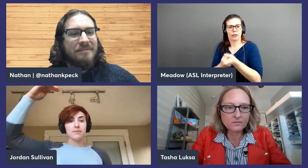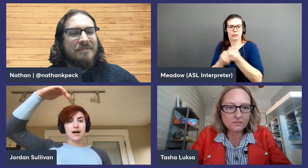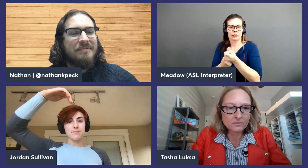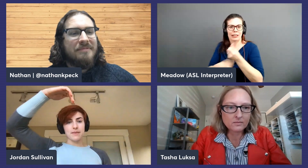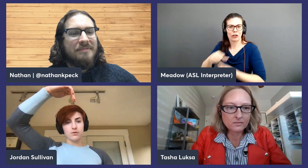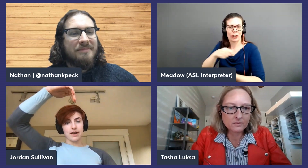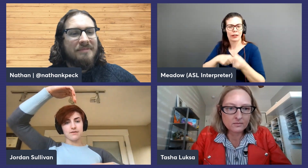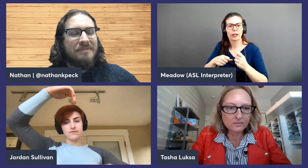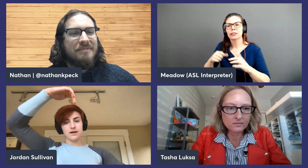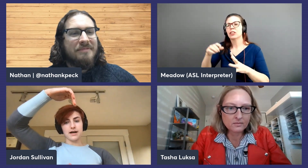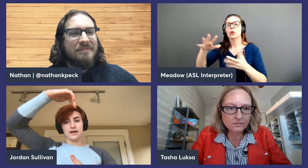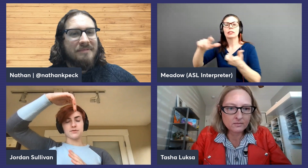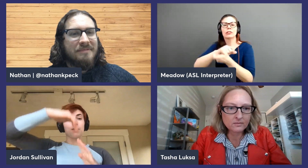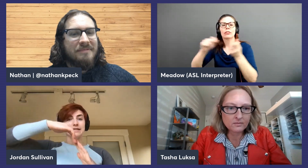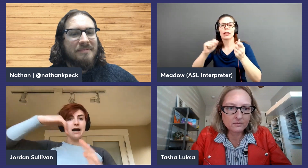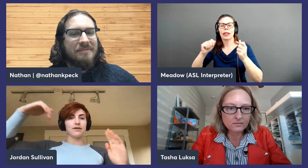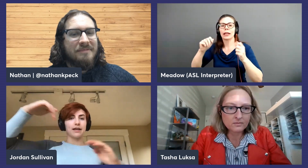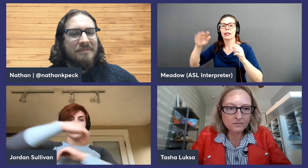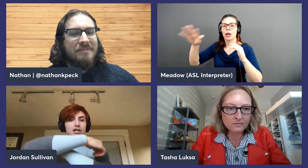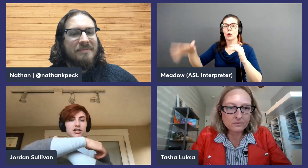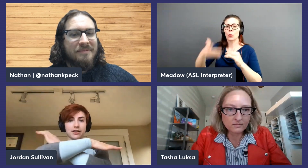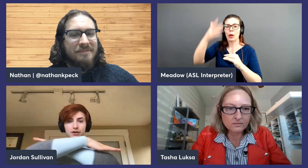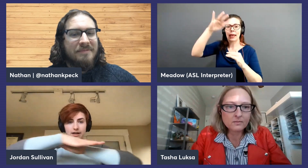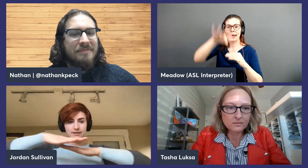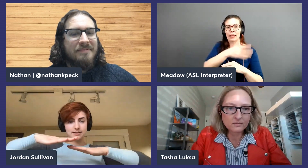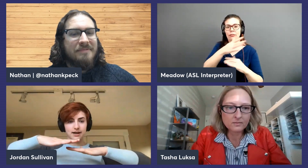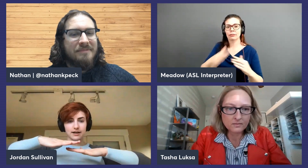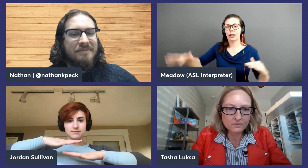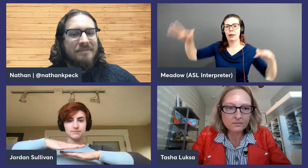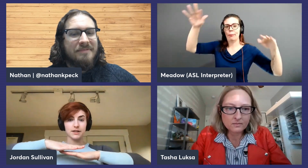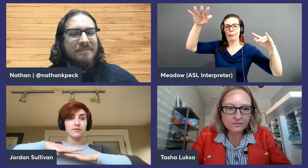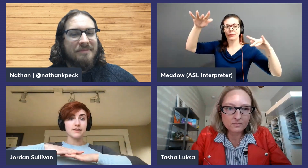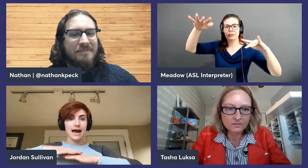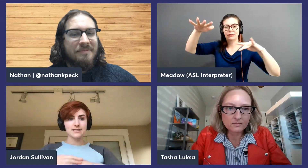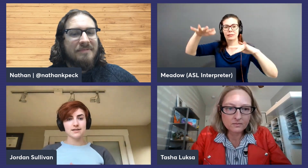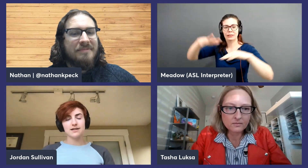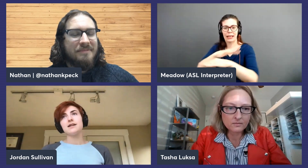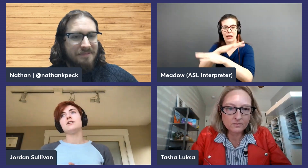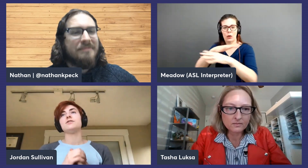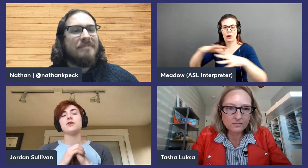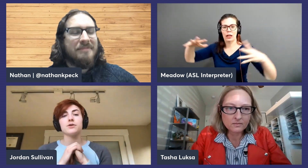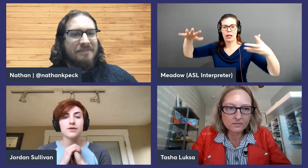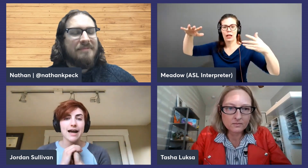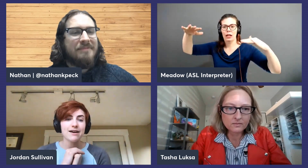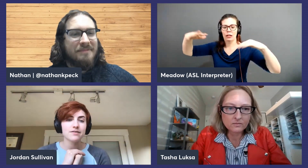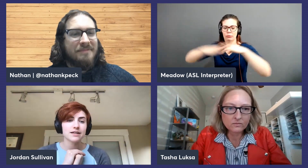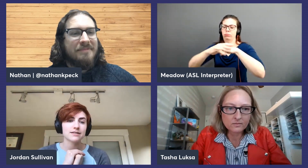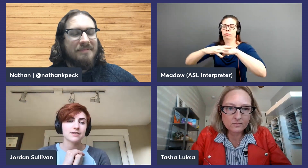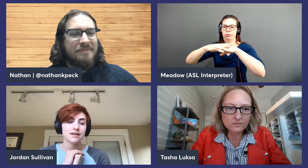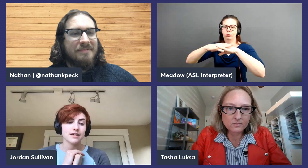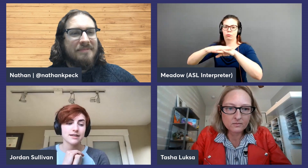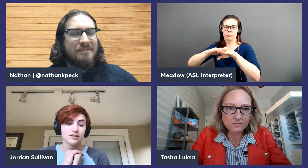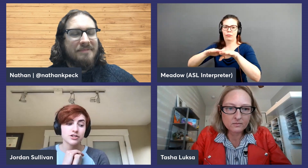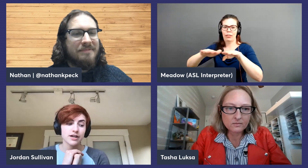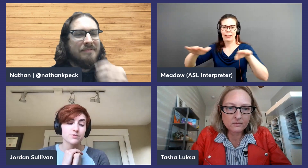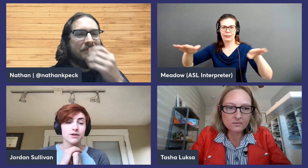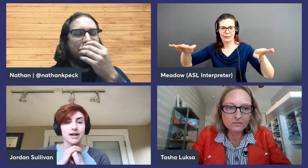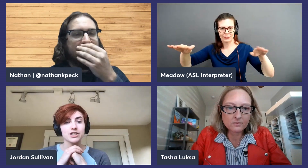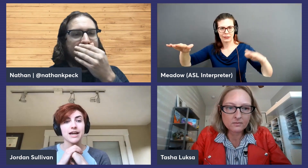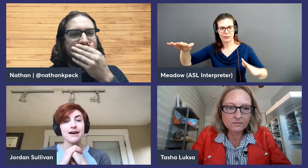coming up and then a way going down, and they crash together and it's flat. So you can have this... It sounds strange, but you can actually